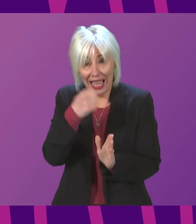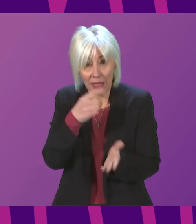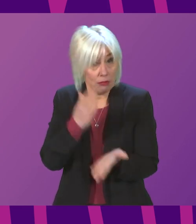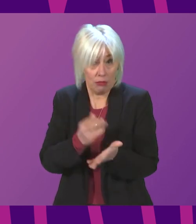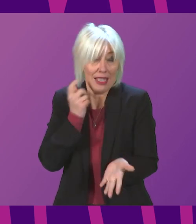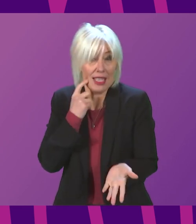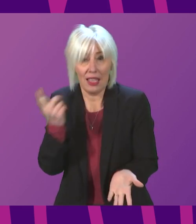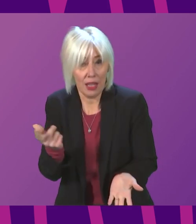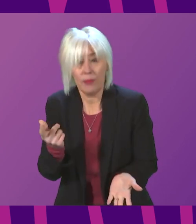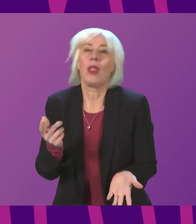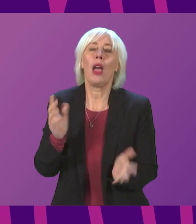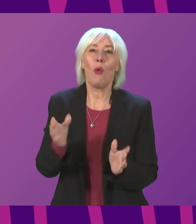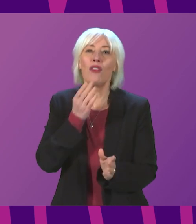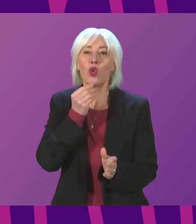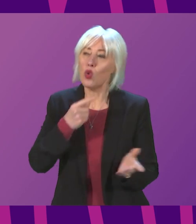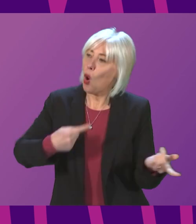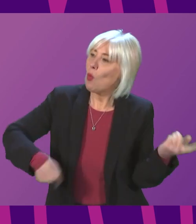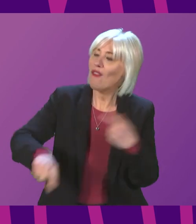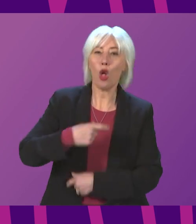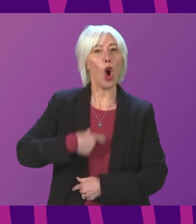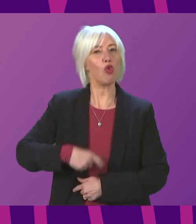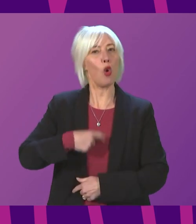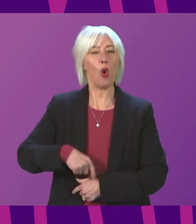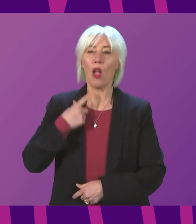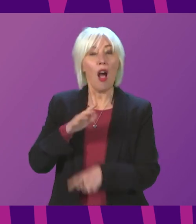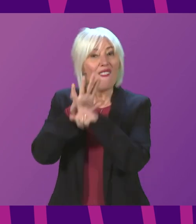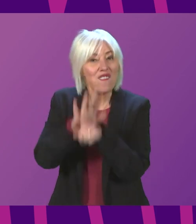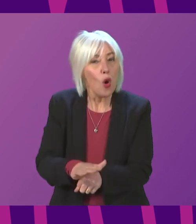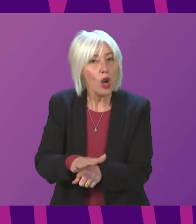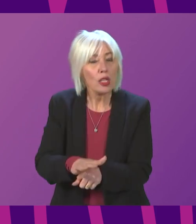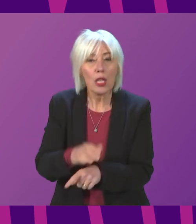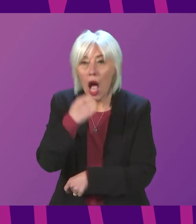we all have a part to play in that. We cannot force people to use testing, but we can strongly